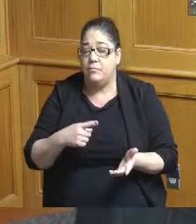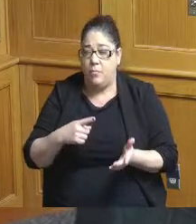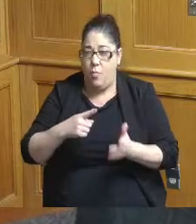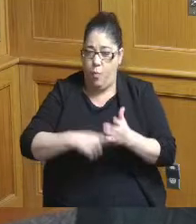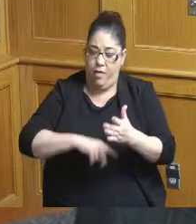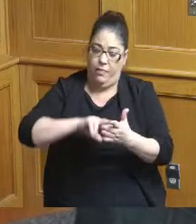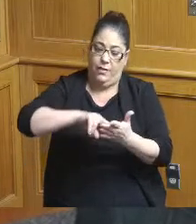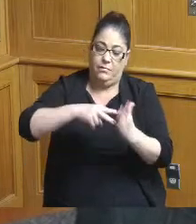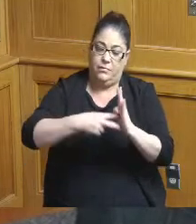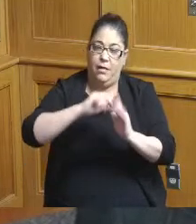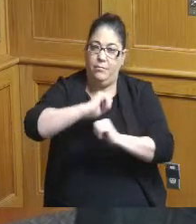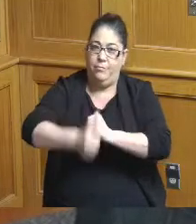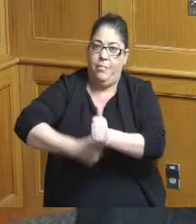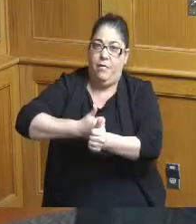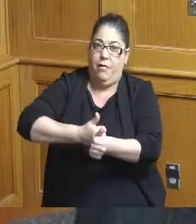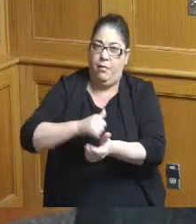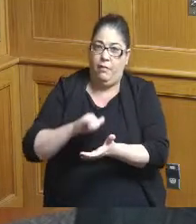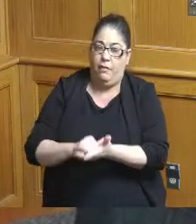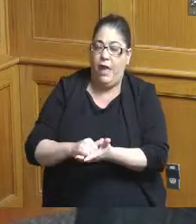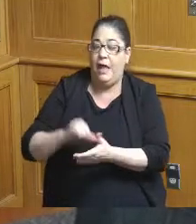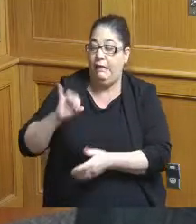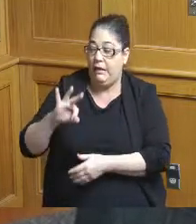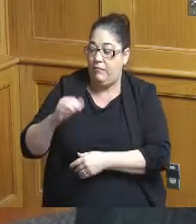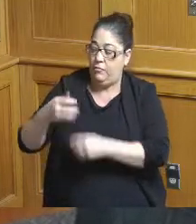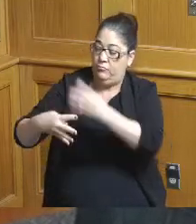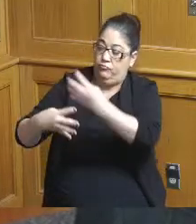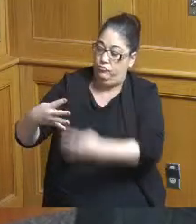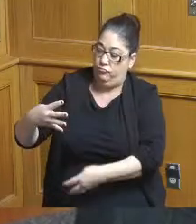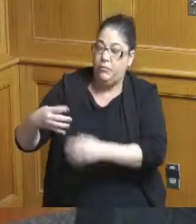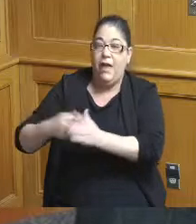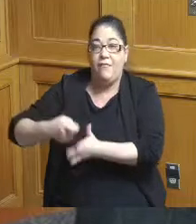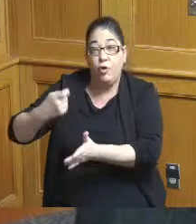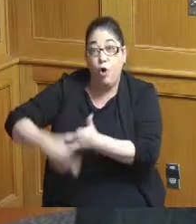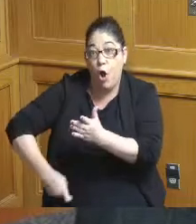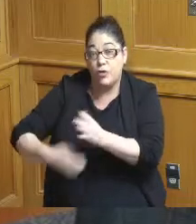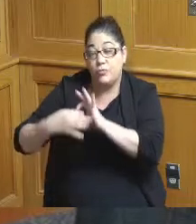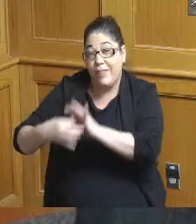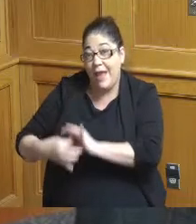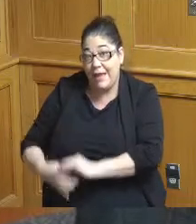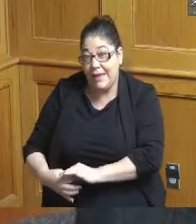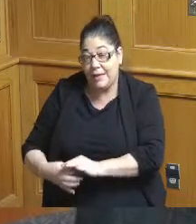and if there's a cost and not all of them have a cost related to them but if there is a cost what